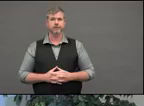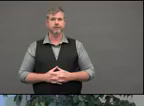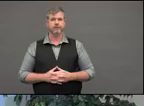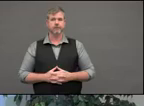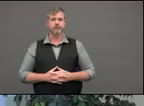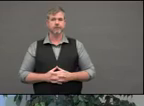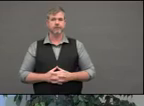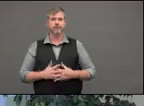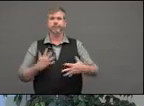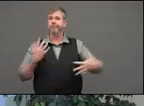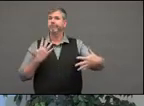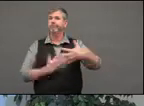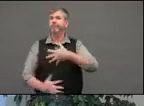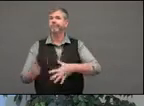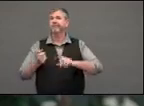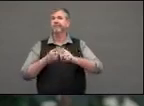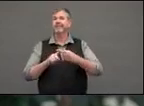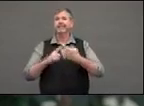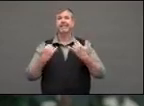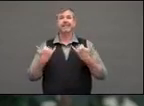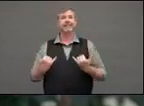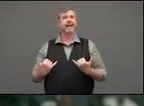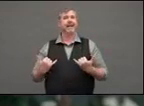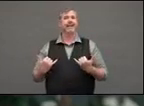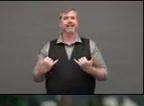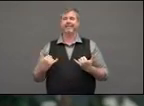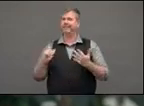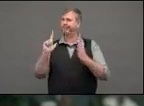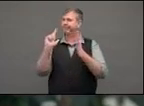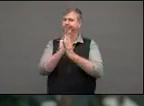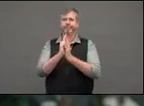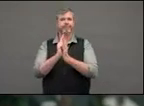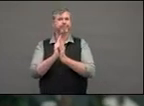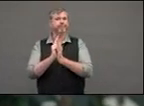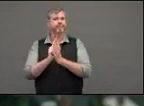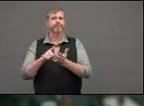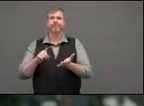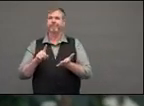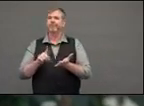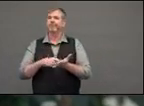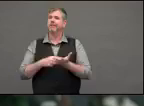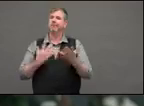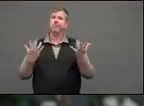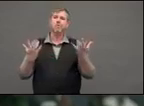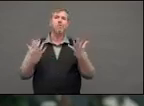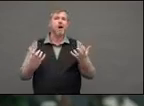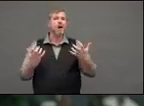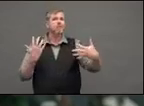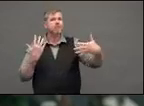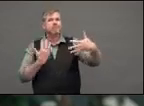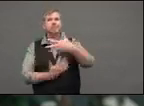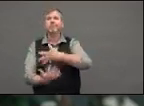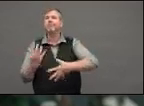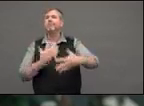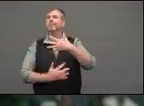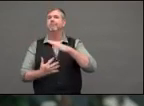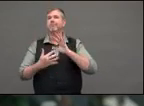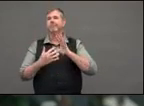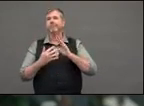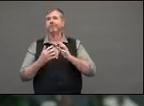and sometimes we want to hang out with our friends so how is this affecting you mentally because of